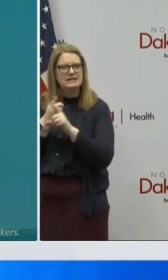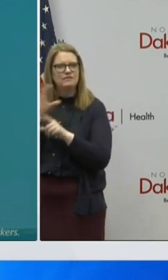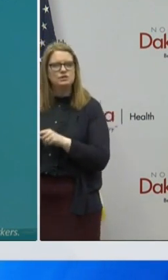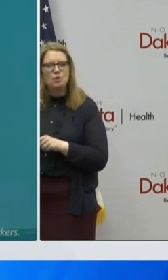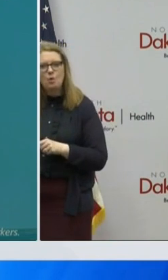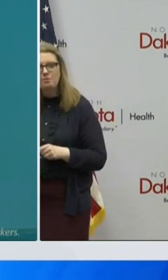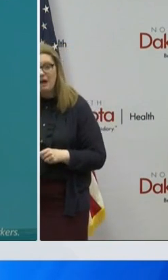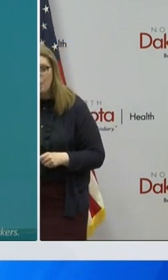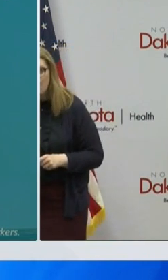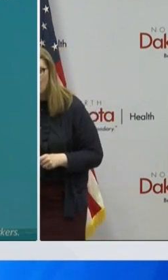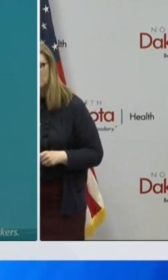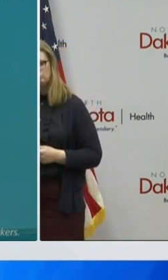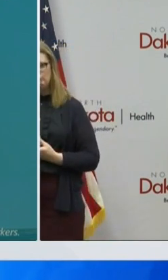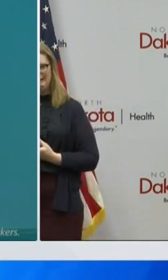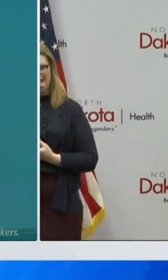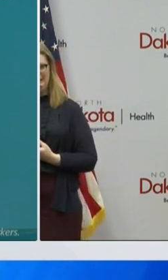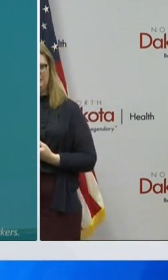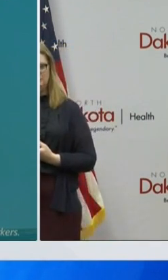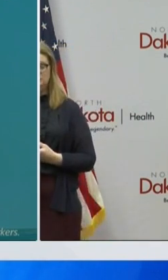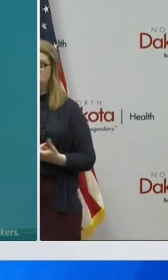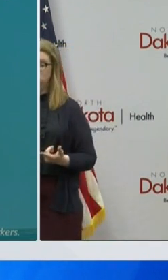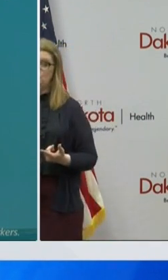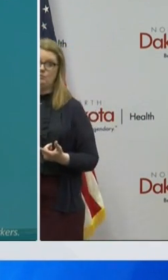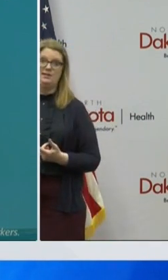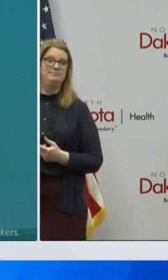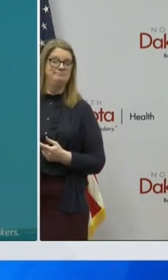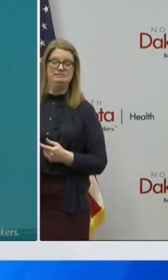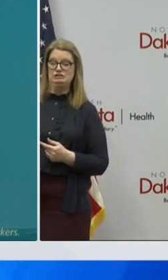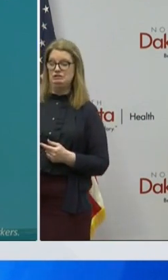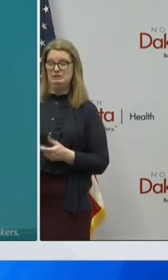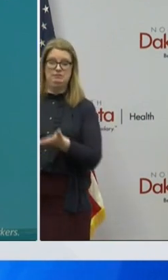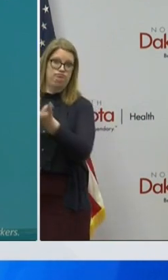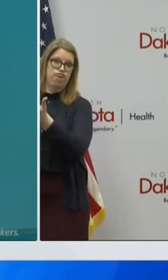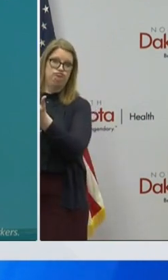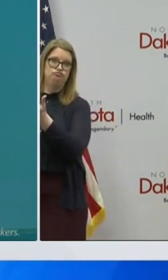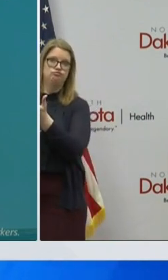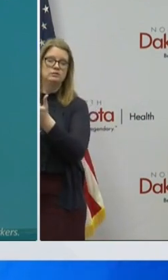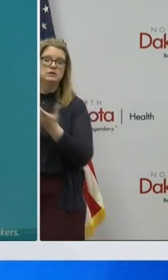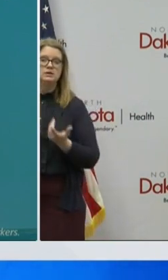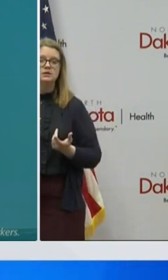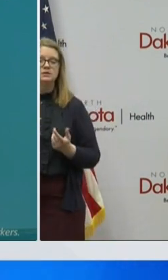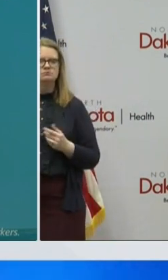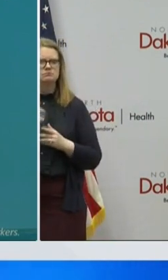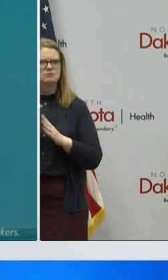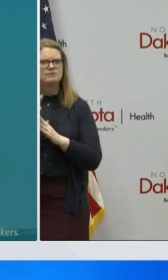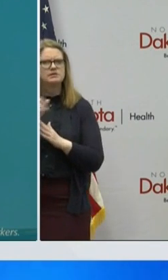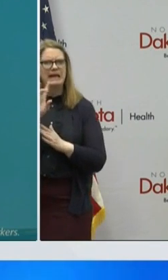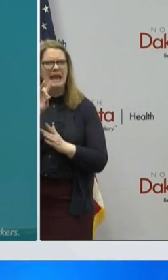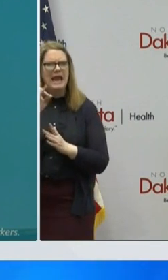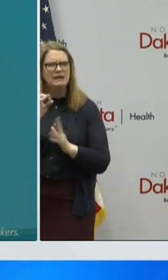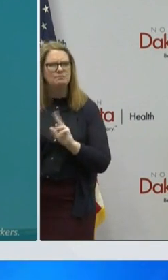BUILD WIND BLADES FROM FIBER GLASS WITH 900 TEAM MEMBERS THAT WORK THERE.